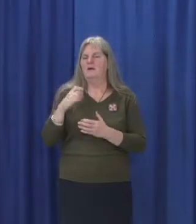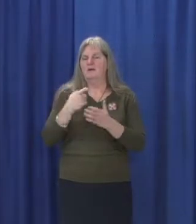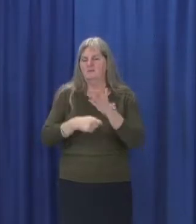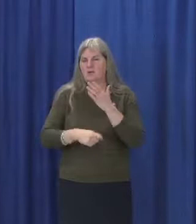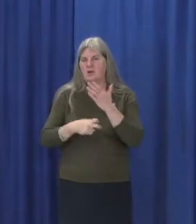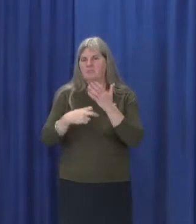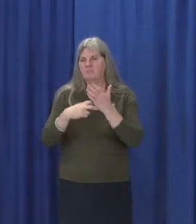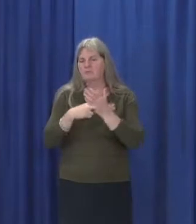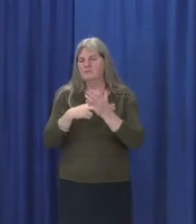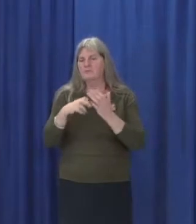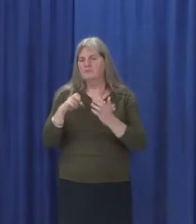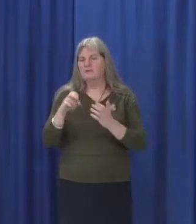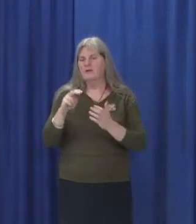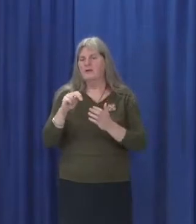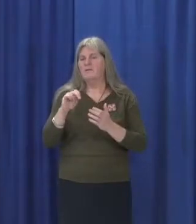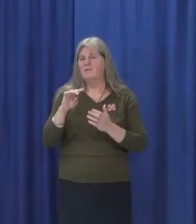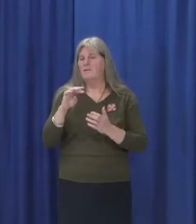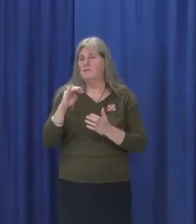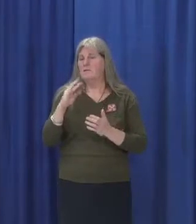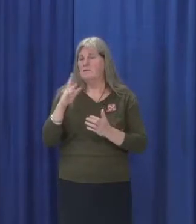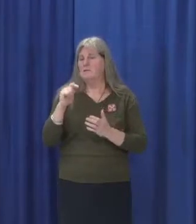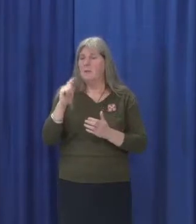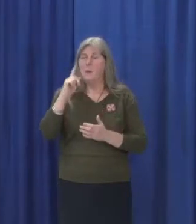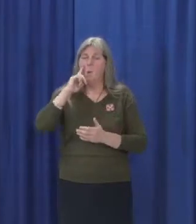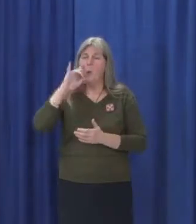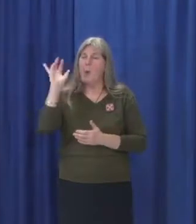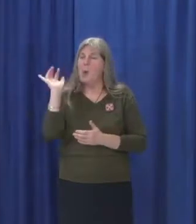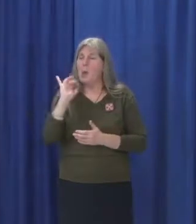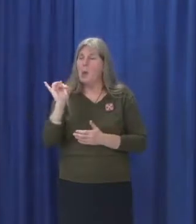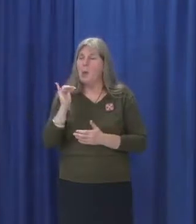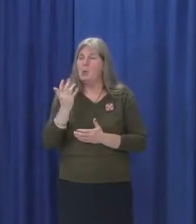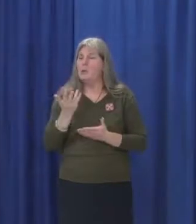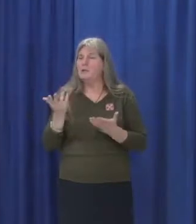a public health and safety act. Could we get some detail on what